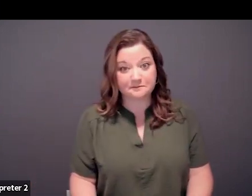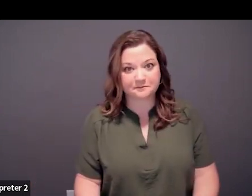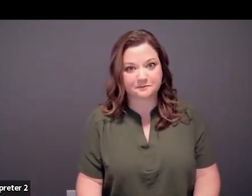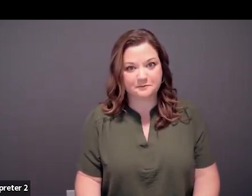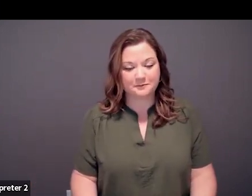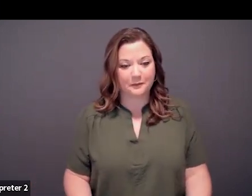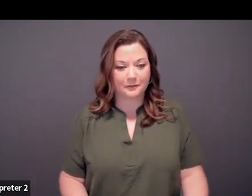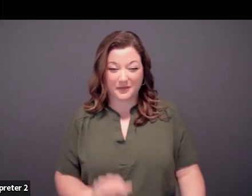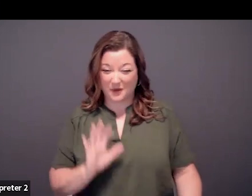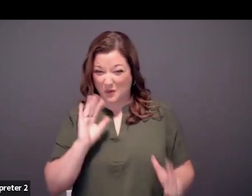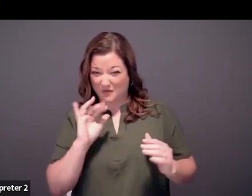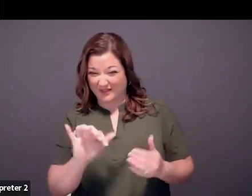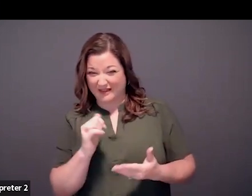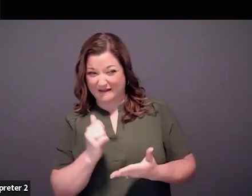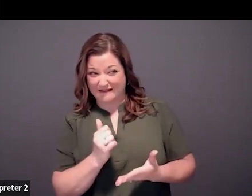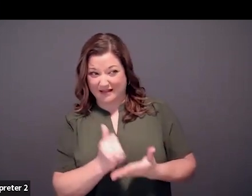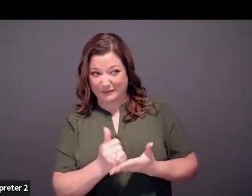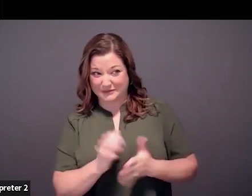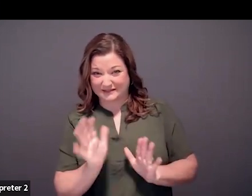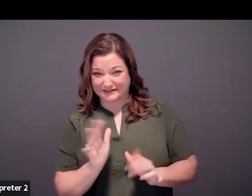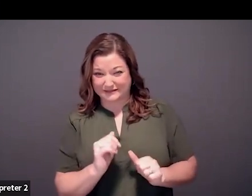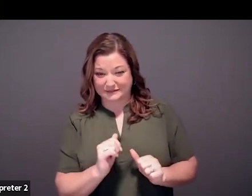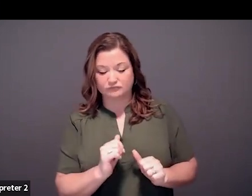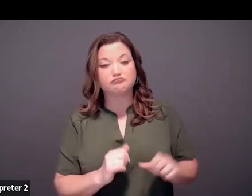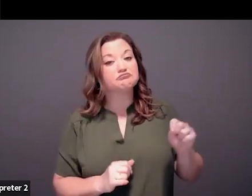Hopefully, that helps people. Yes, thank you.